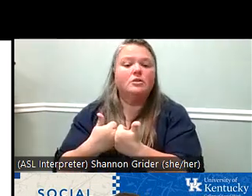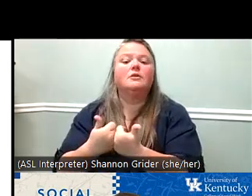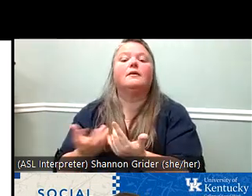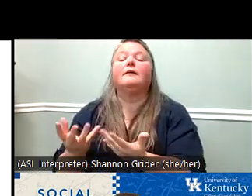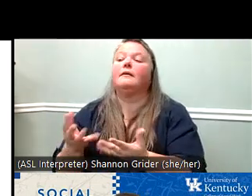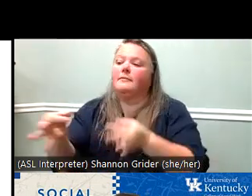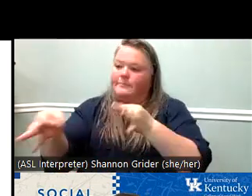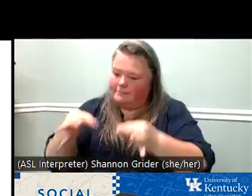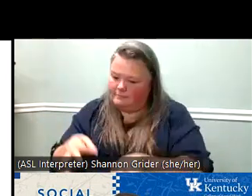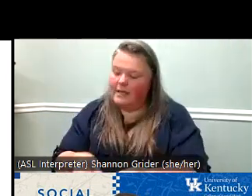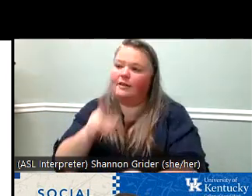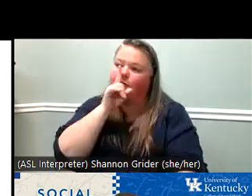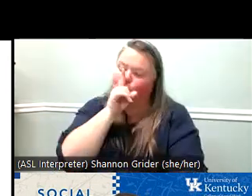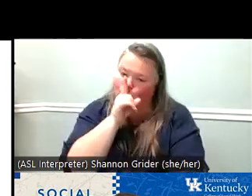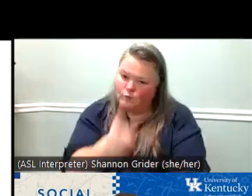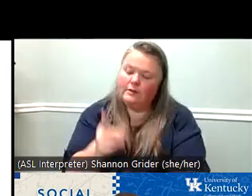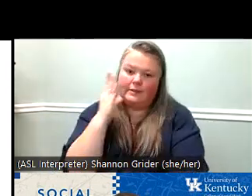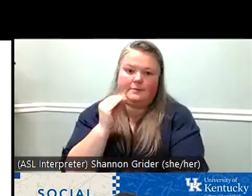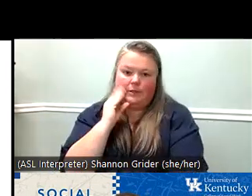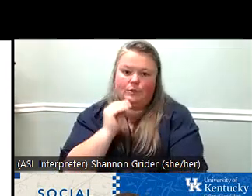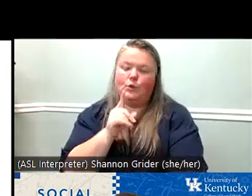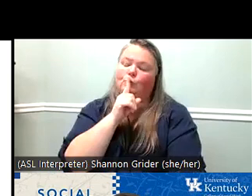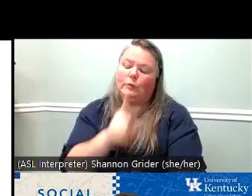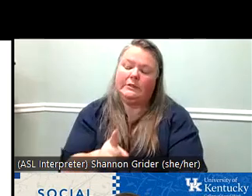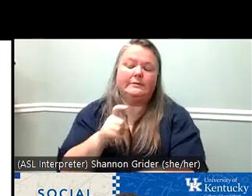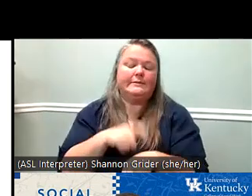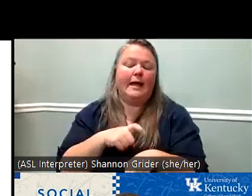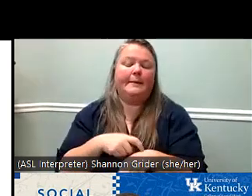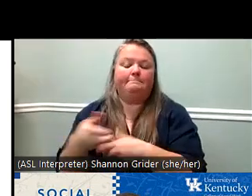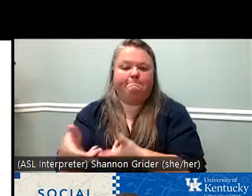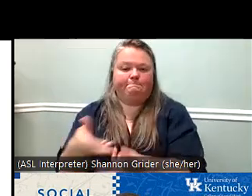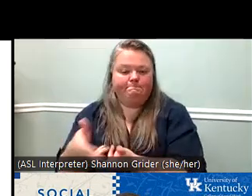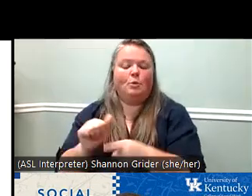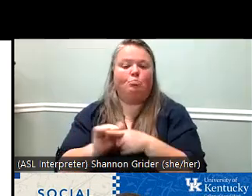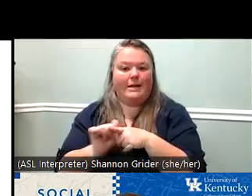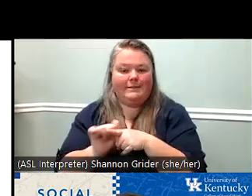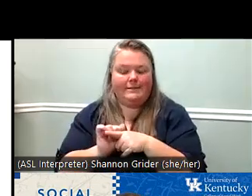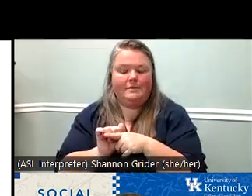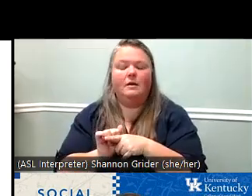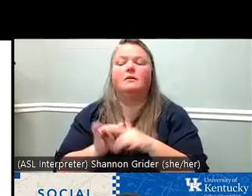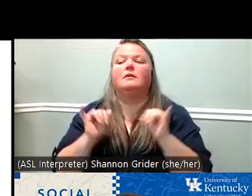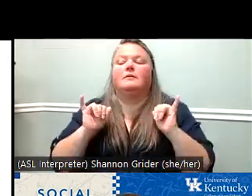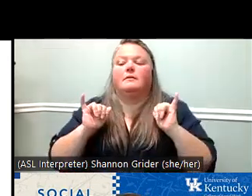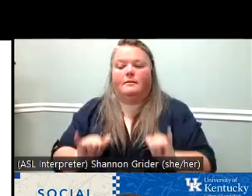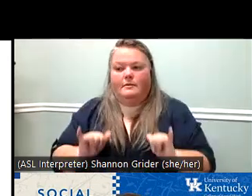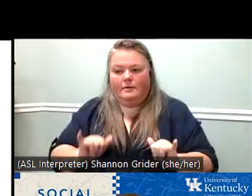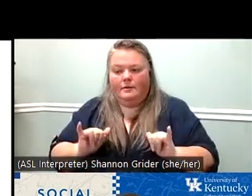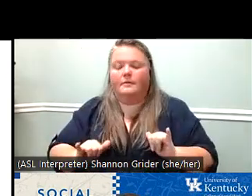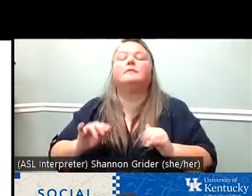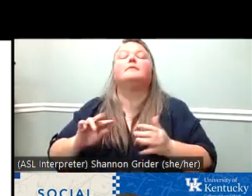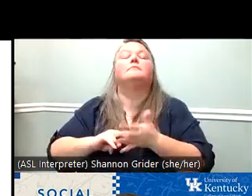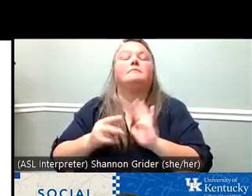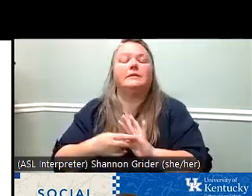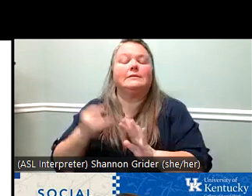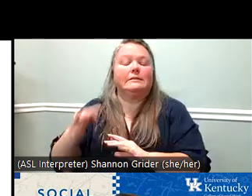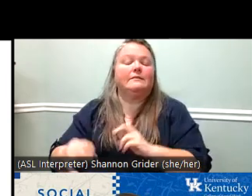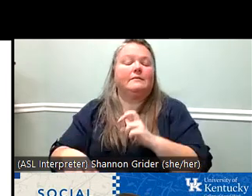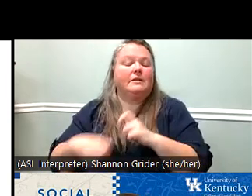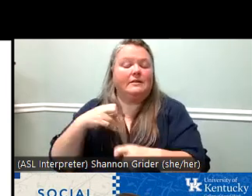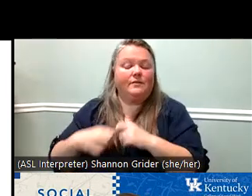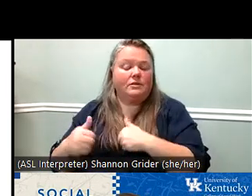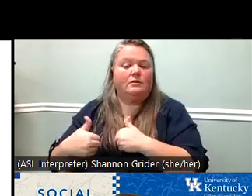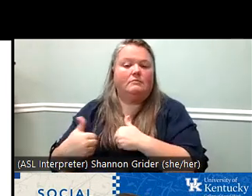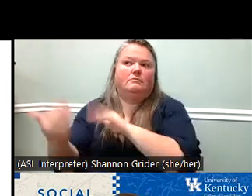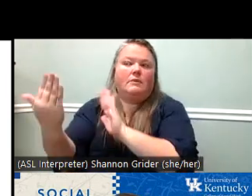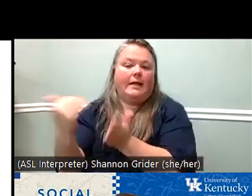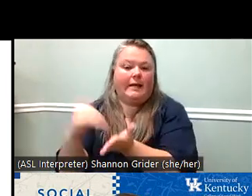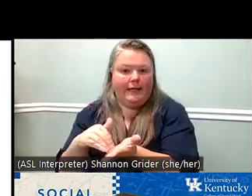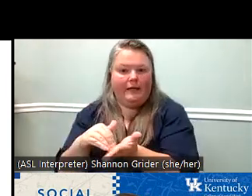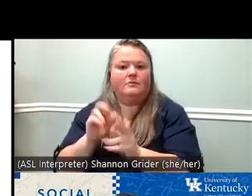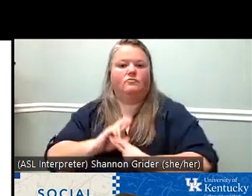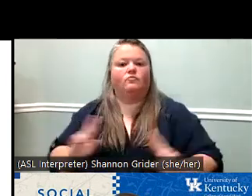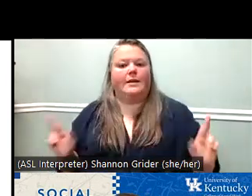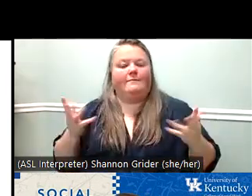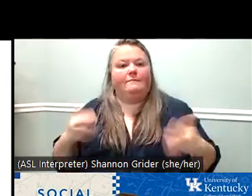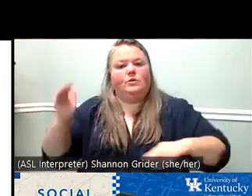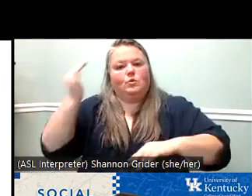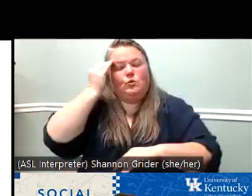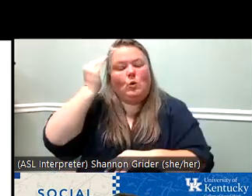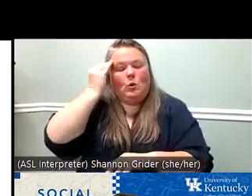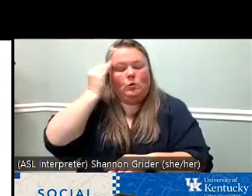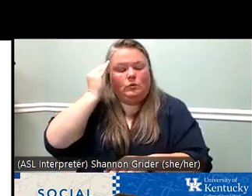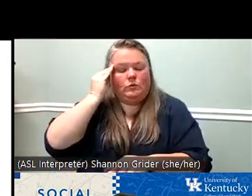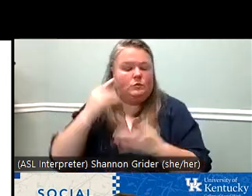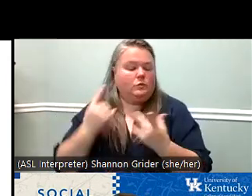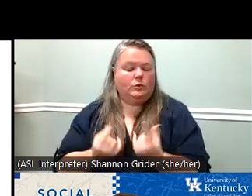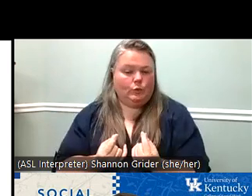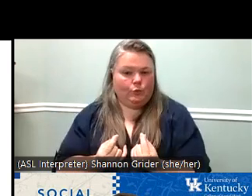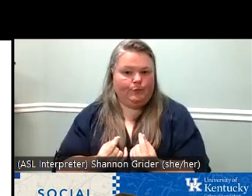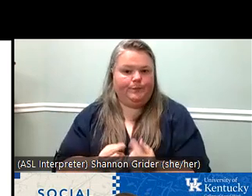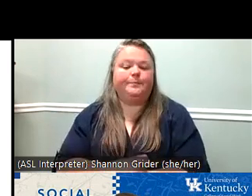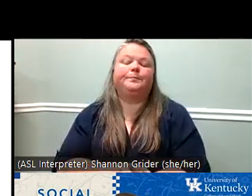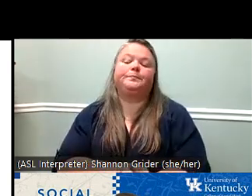DO AN EXAMPLE OF MINDFULNESS THAT THEY CAN PRACTICE FOR THEMSELVES IN THE CLASS BASED ON WHAT THEY BROUGHT, SO THE DIFFICULT EXPERIENCES OR THEIR CHALLENGES,